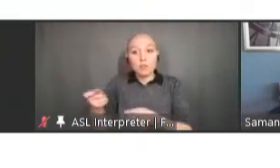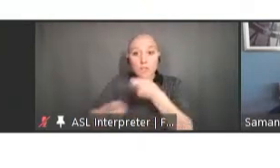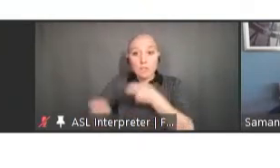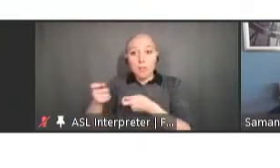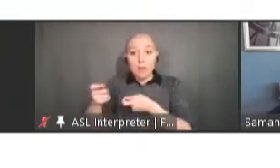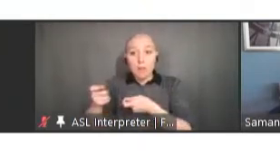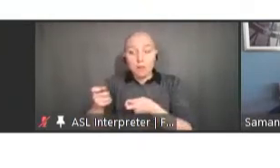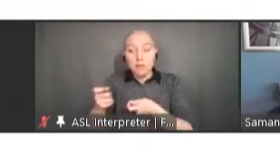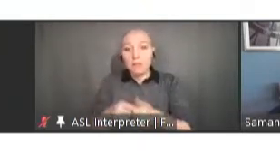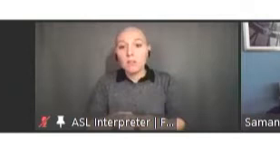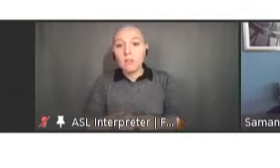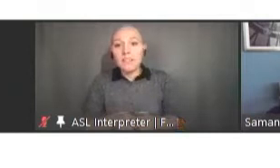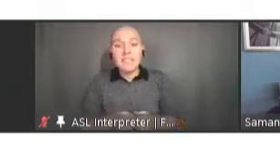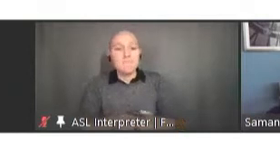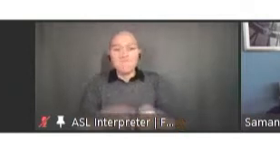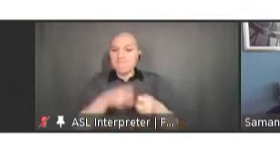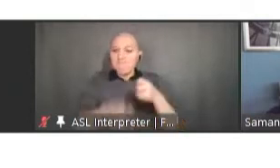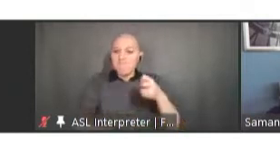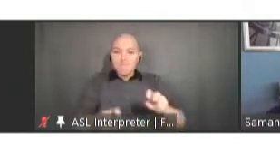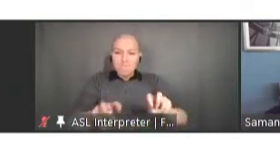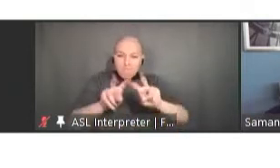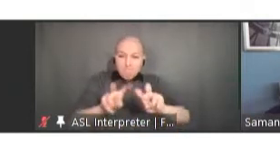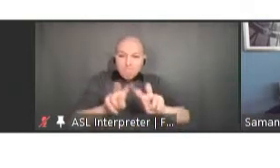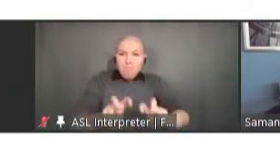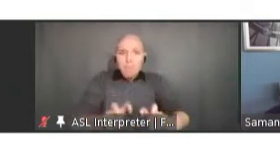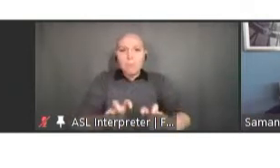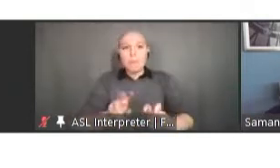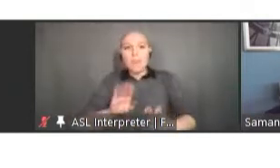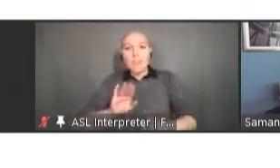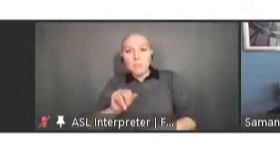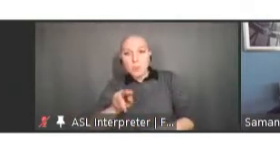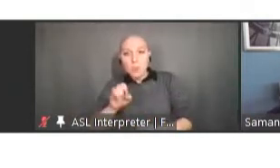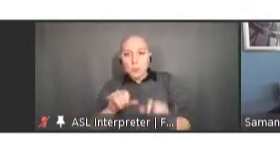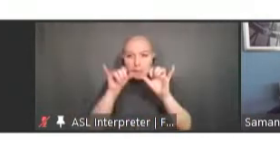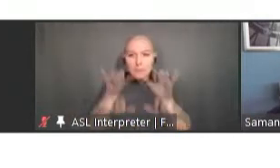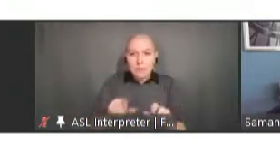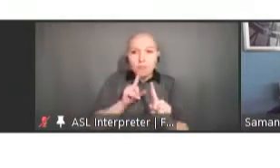response in these populations, especially since they're more likely to have severe outcomes from